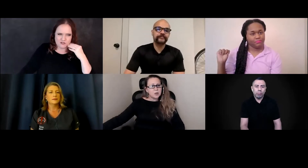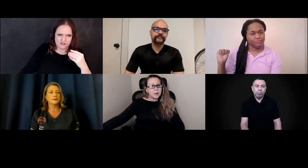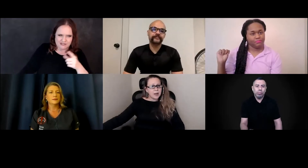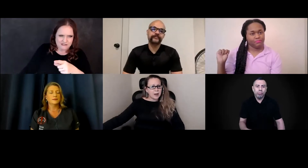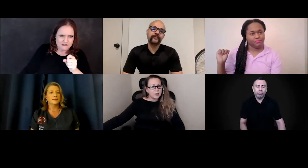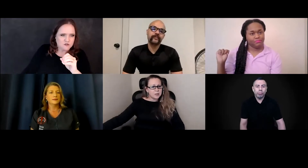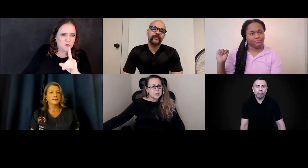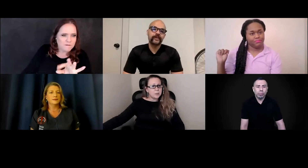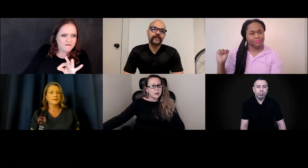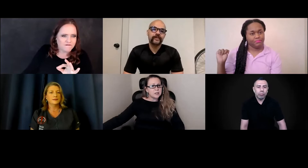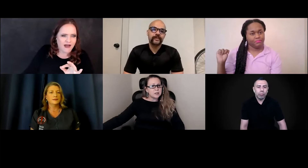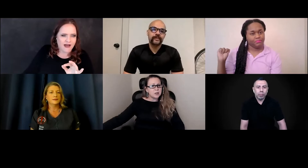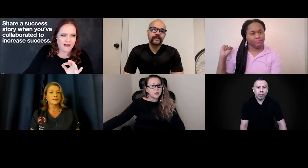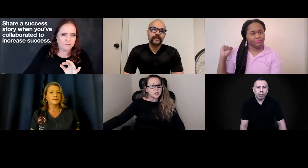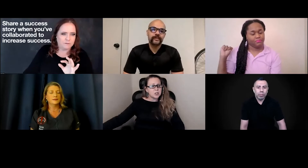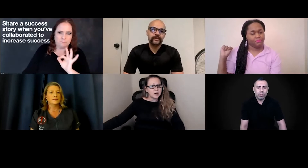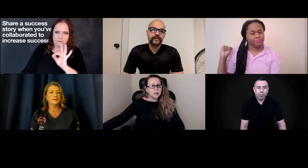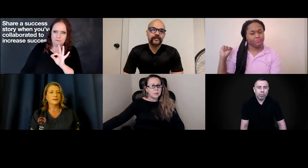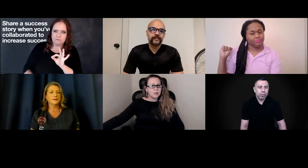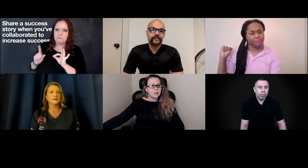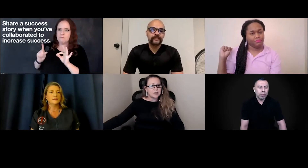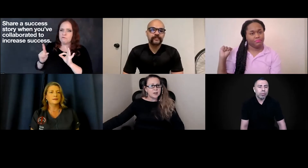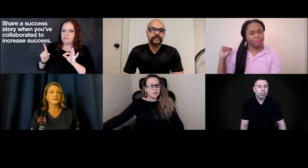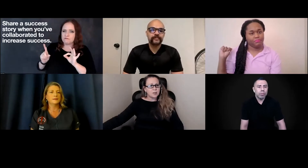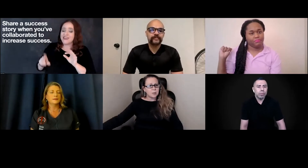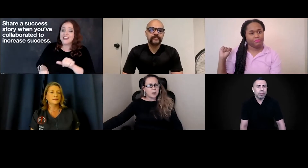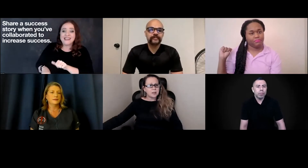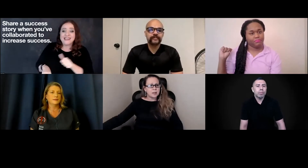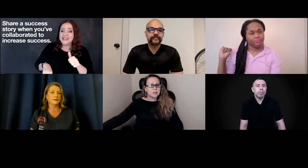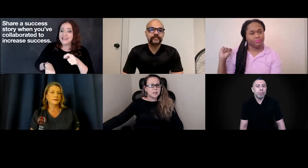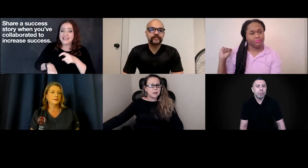you may have, some experiences that you could share. Let me find it here.